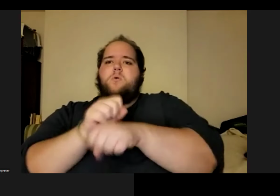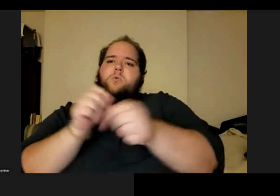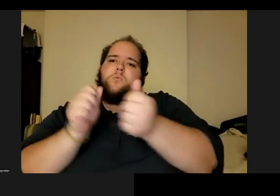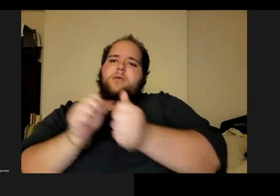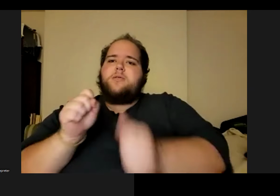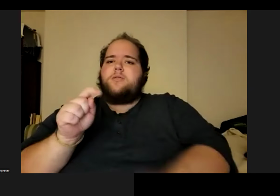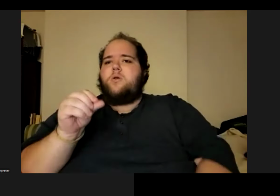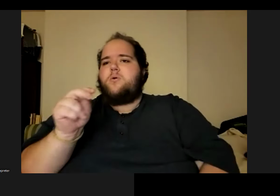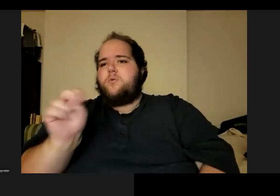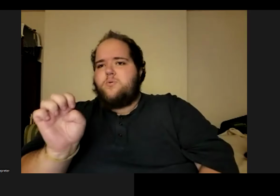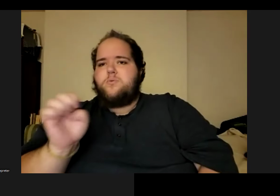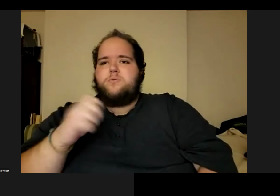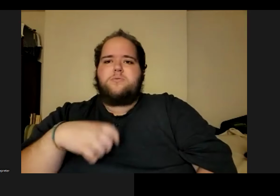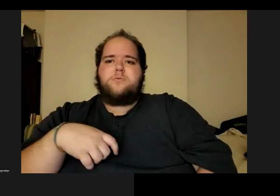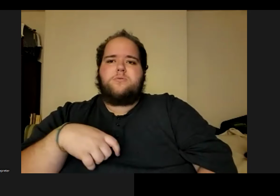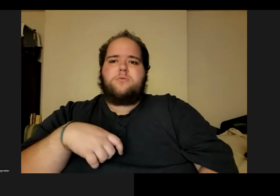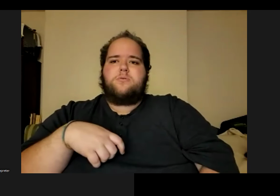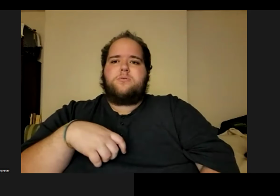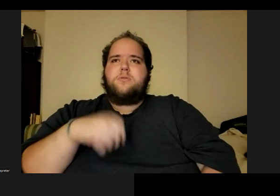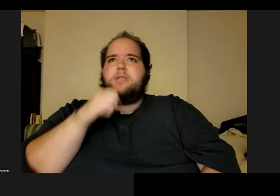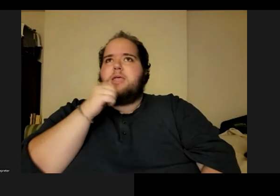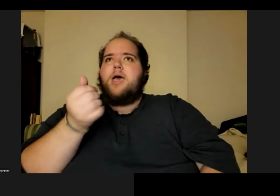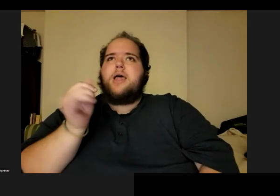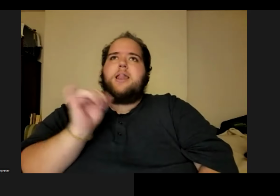And instead of like seeing it passively. So instead of